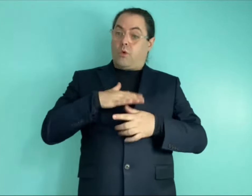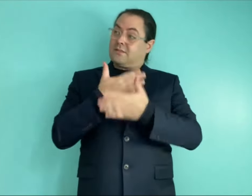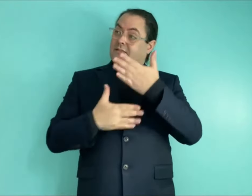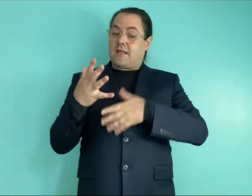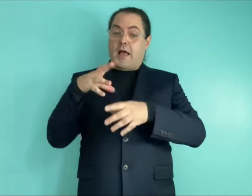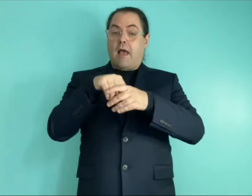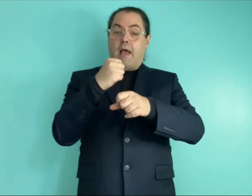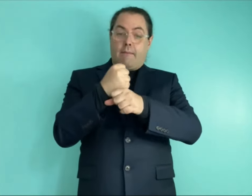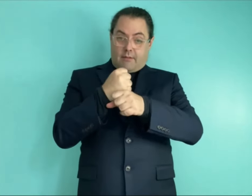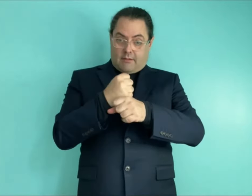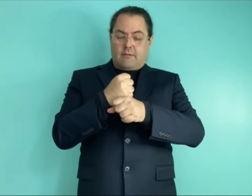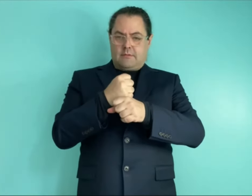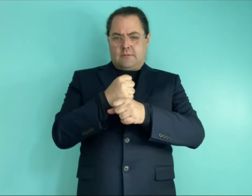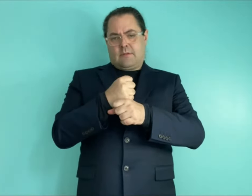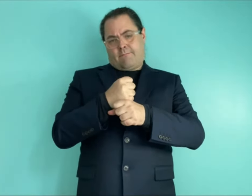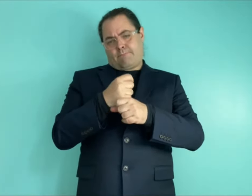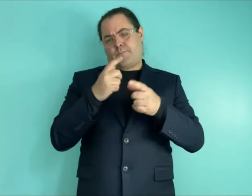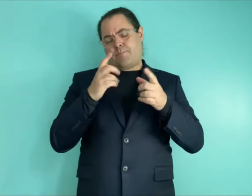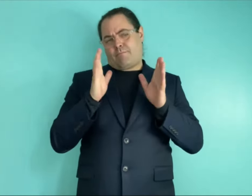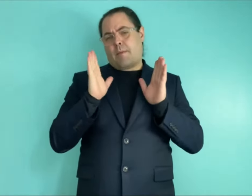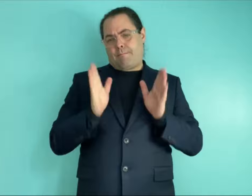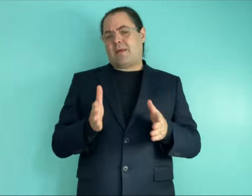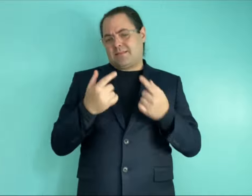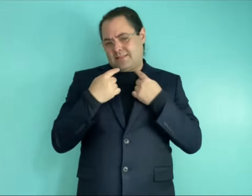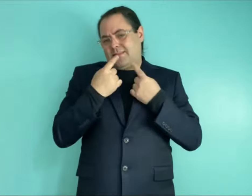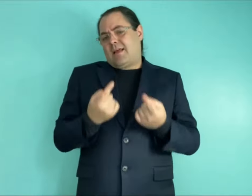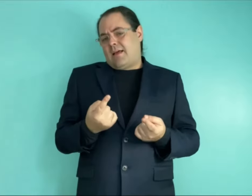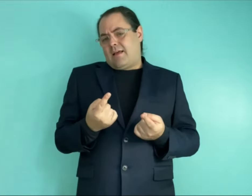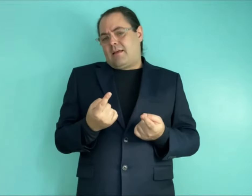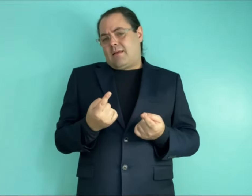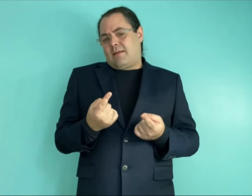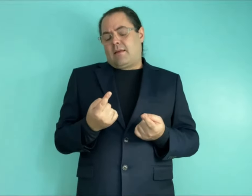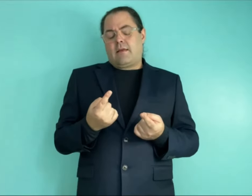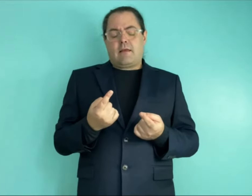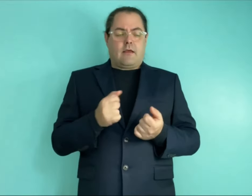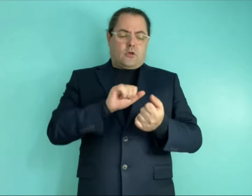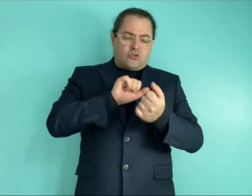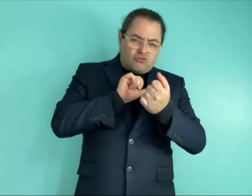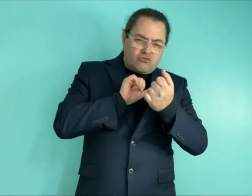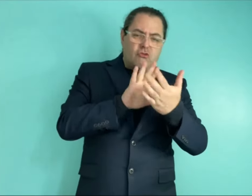We should admit that. 16:19:07 The challenges are the, the barrier